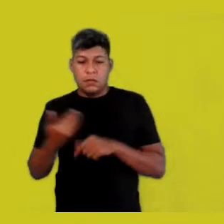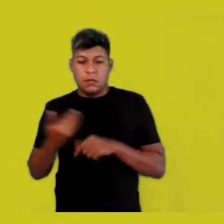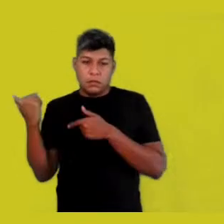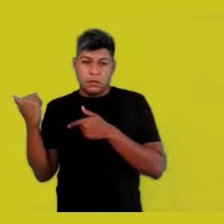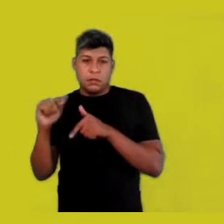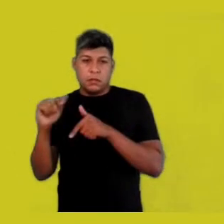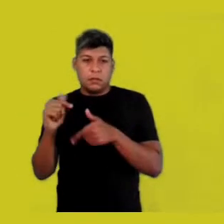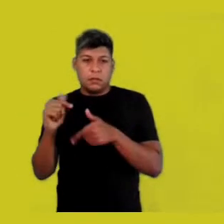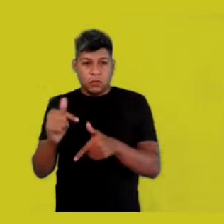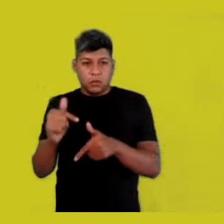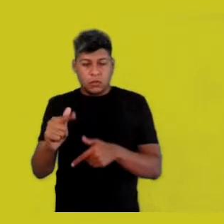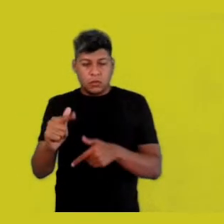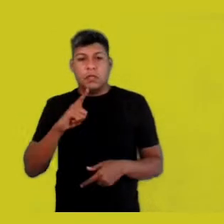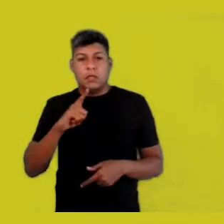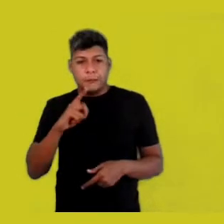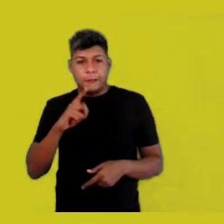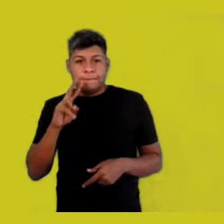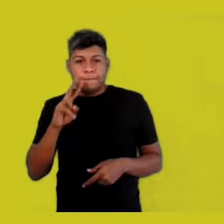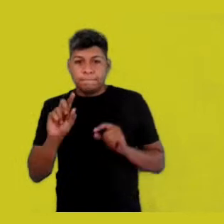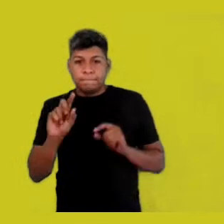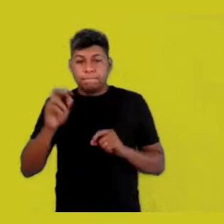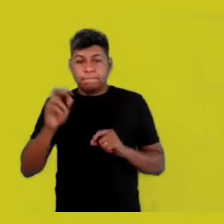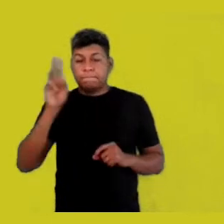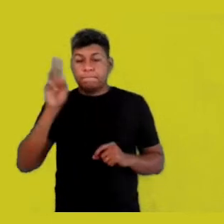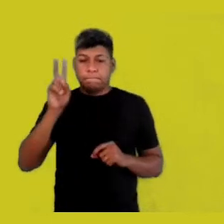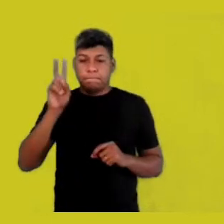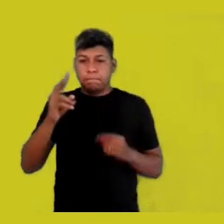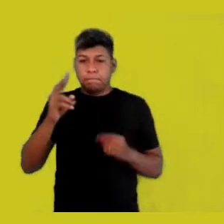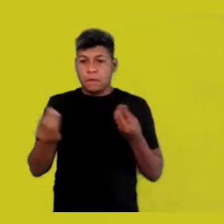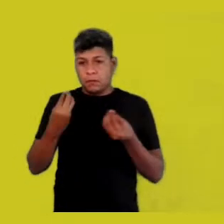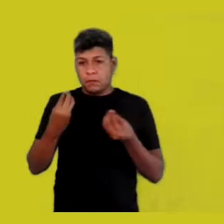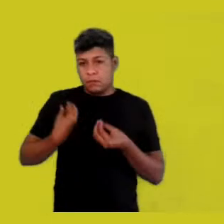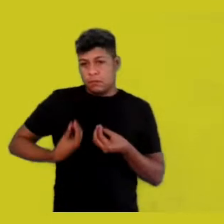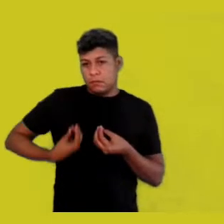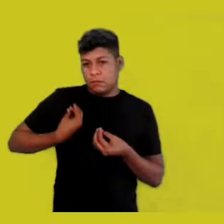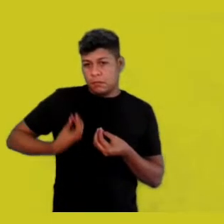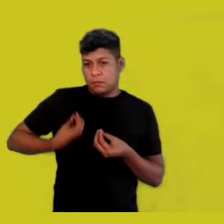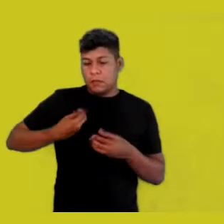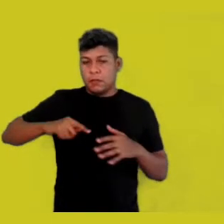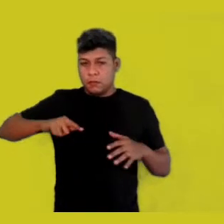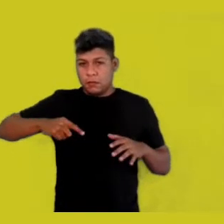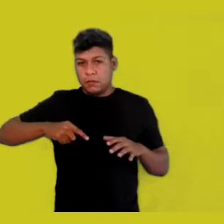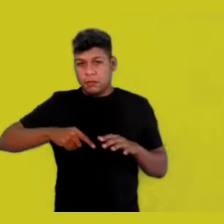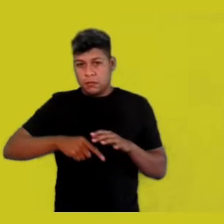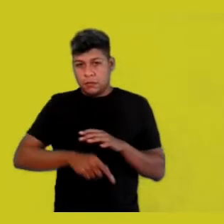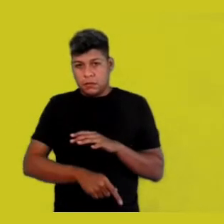having in sight our coloniality memories, so deepened in our practices